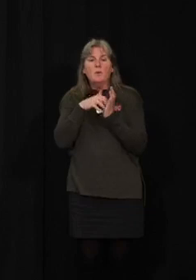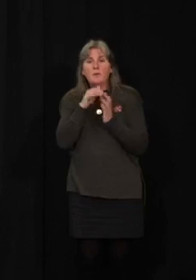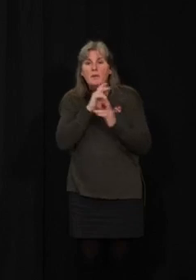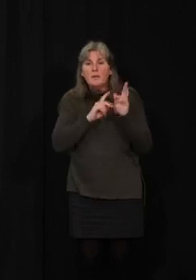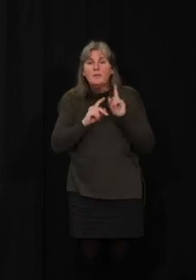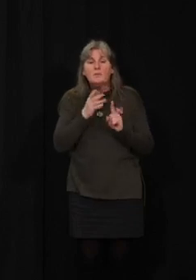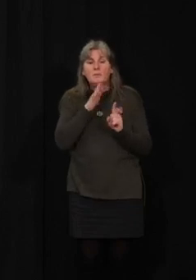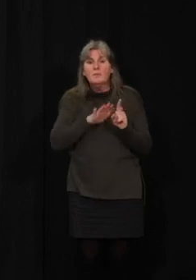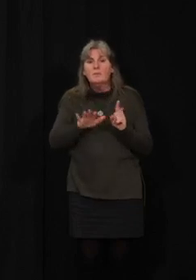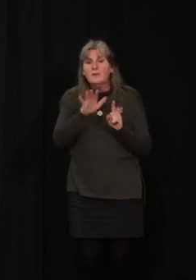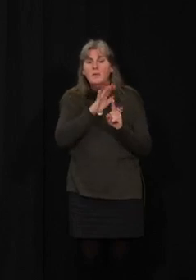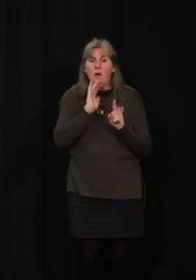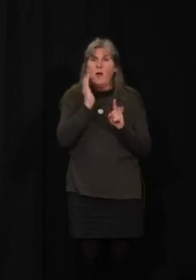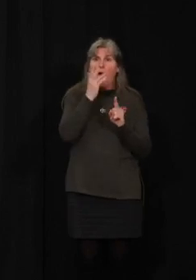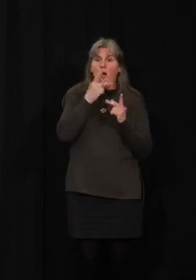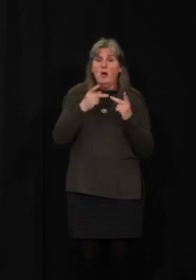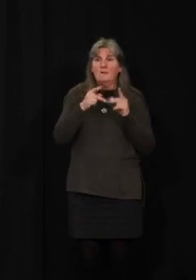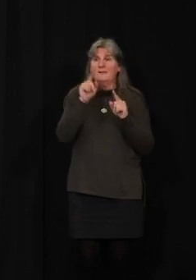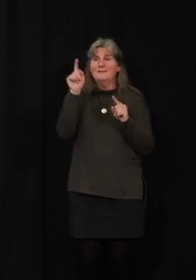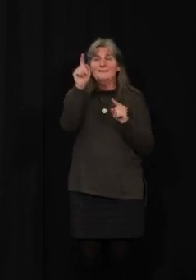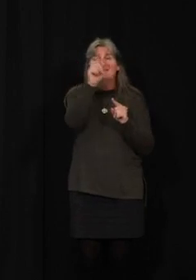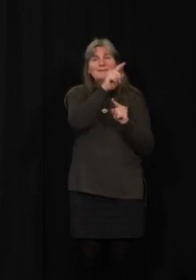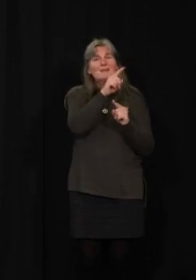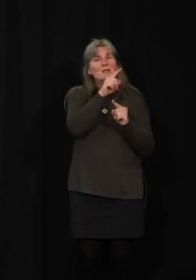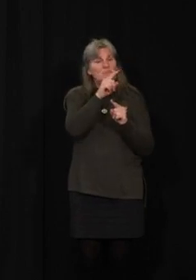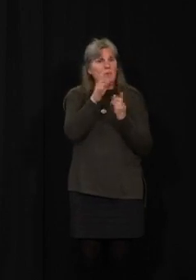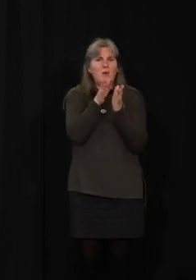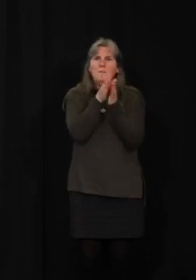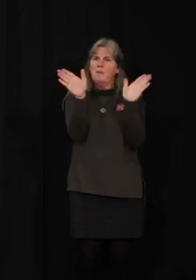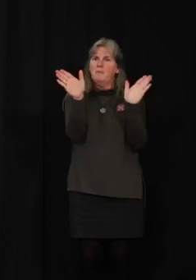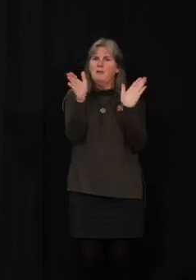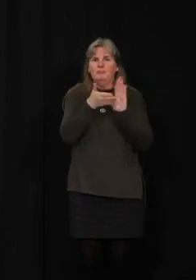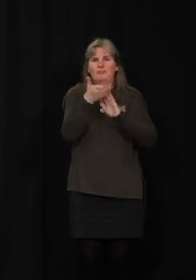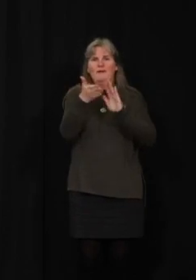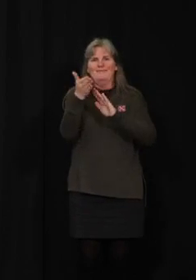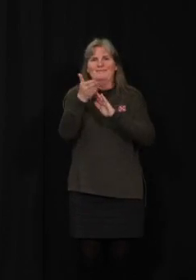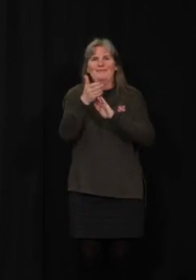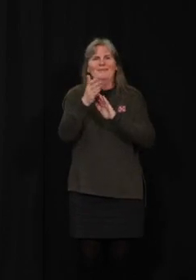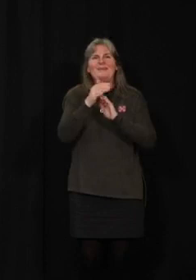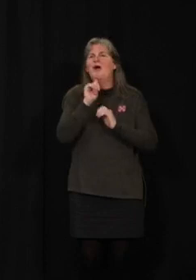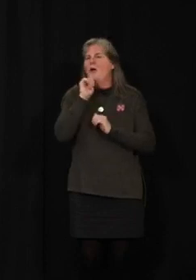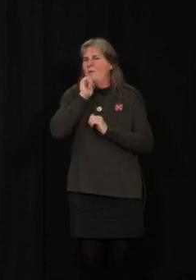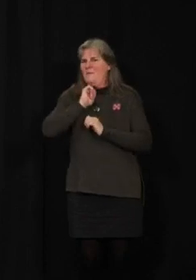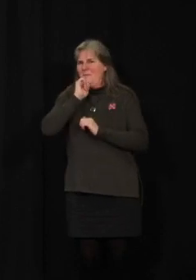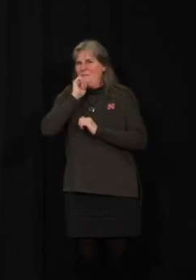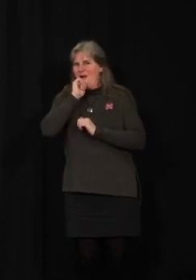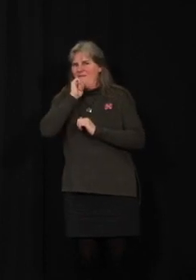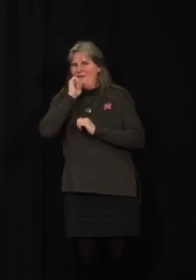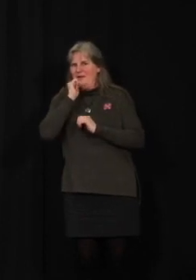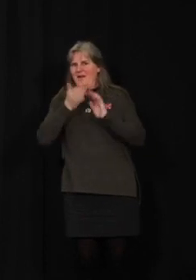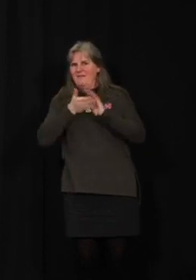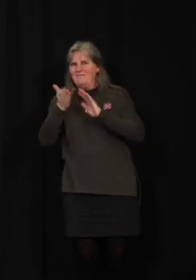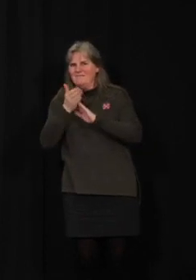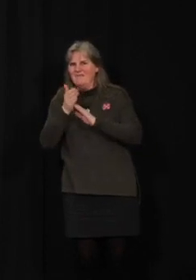They are all publicly run, you know, and we have the supports n place. But it does turn your attention